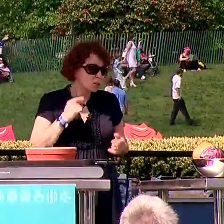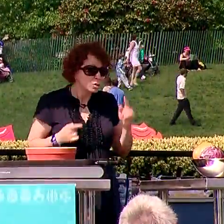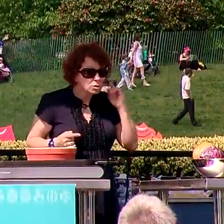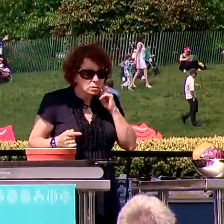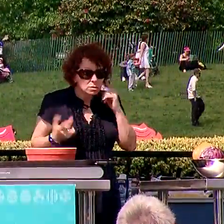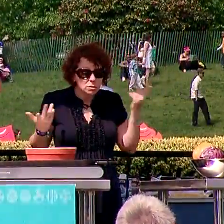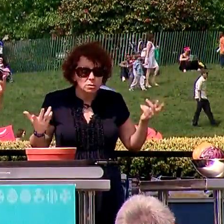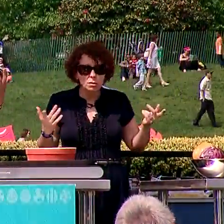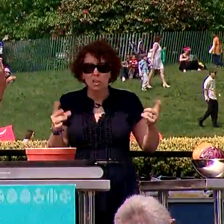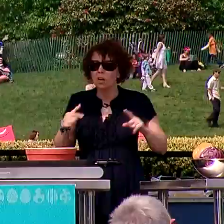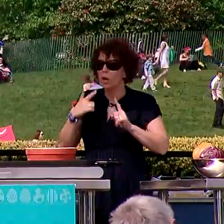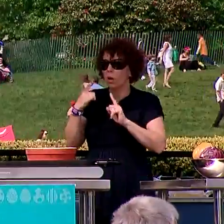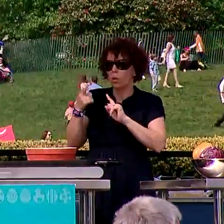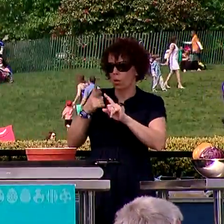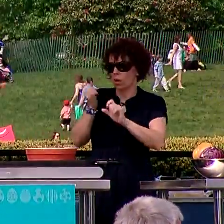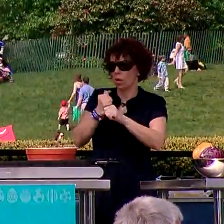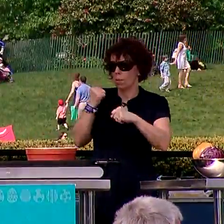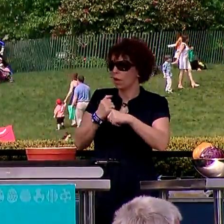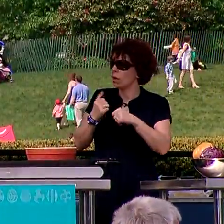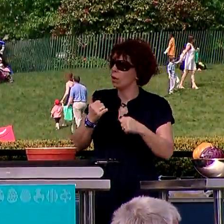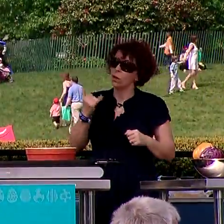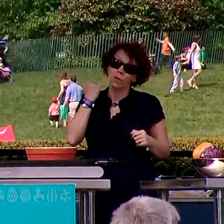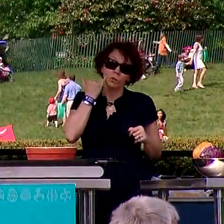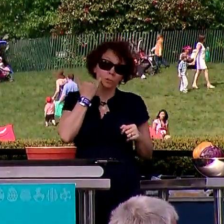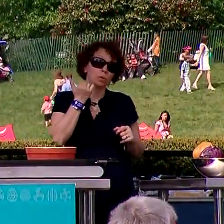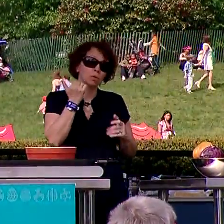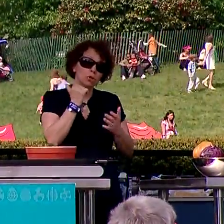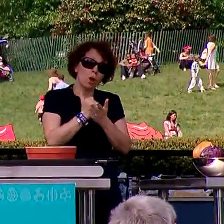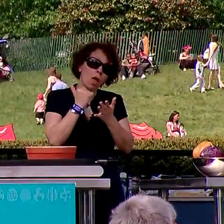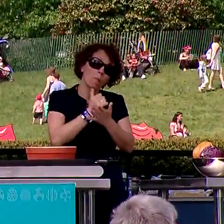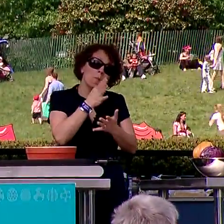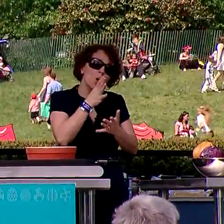And when you're making a vinaigrette, let's say you're helping your mom make a vinaigrette and then